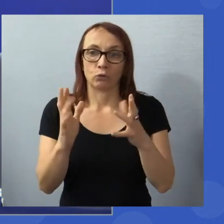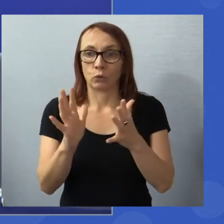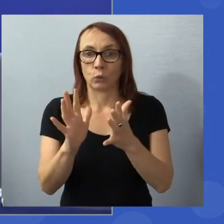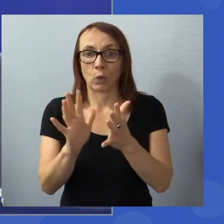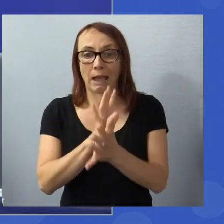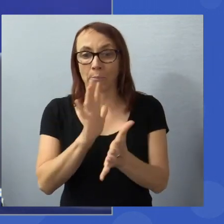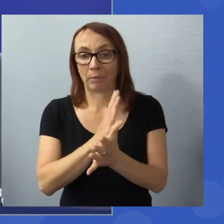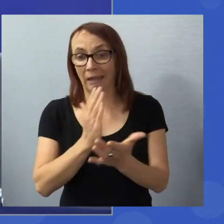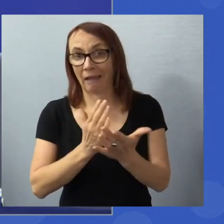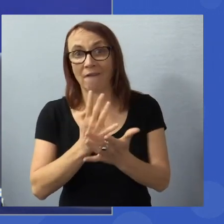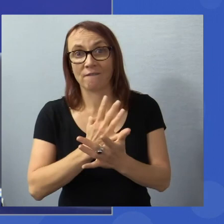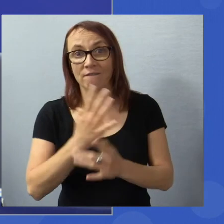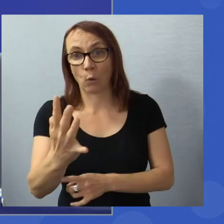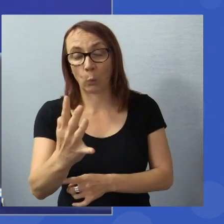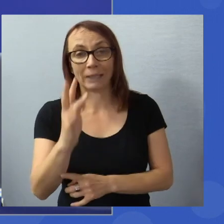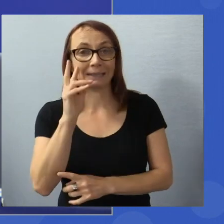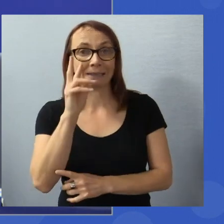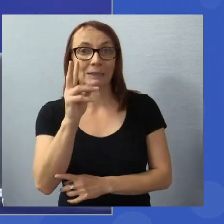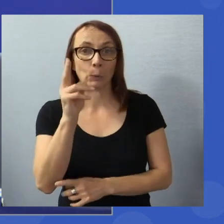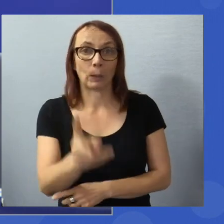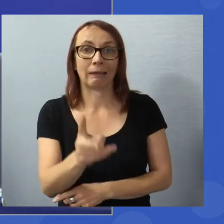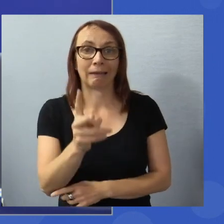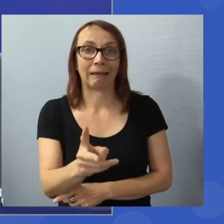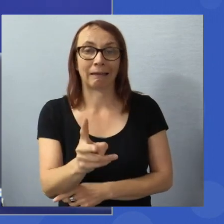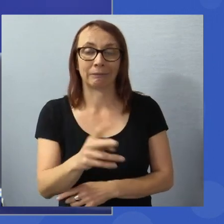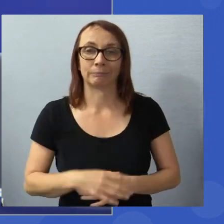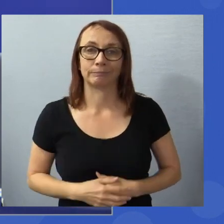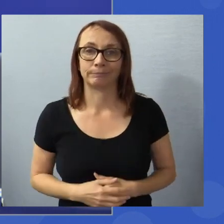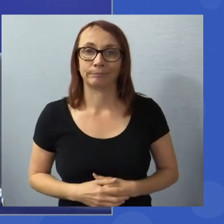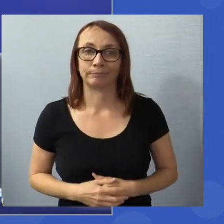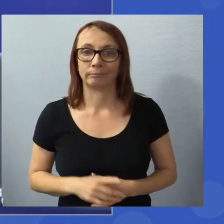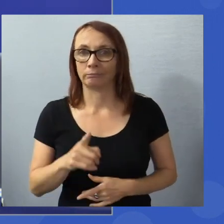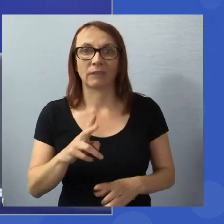look forward to working with you again and when we meet again in February thank